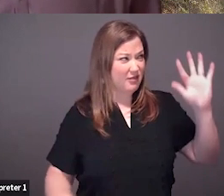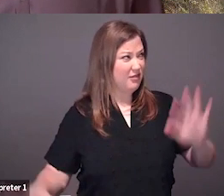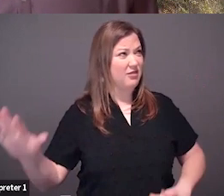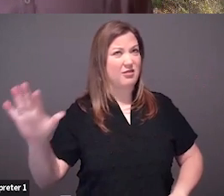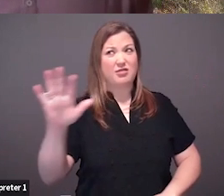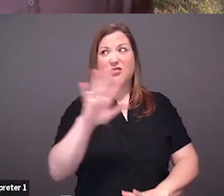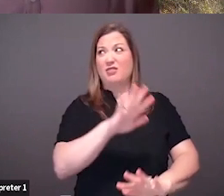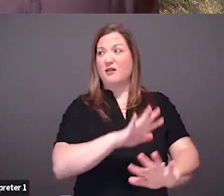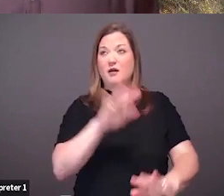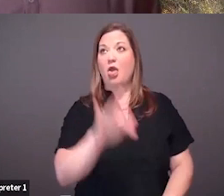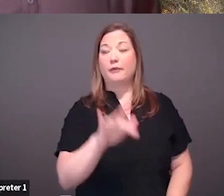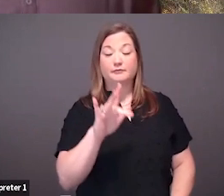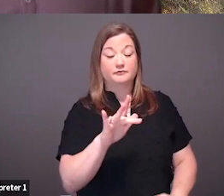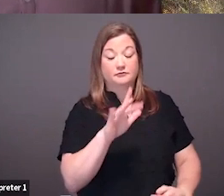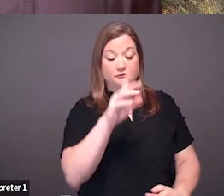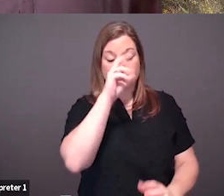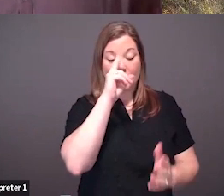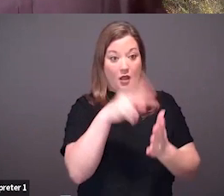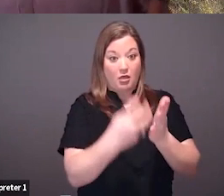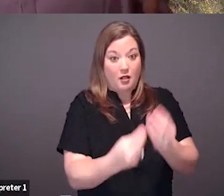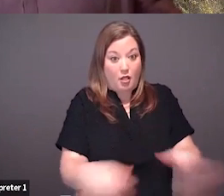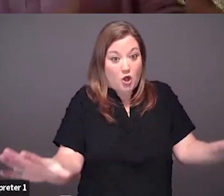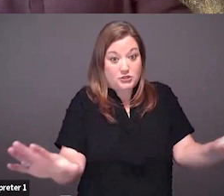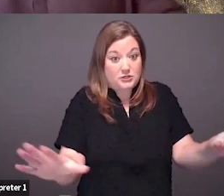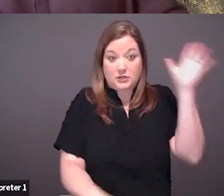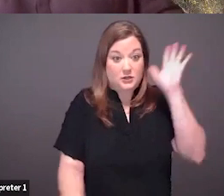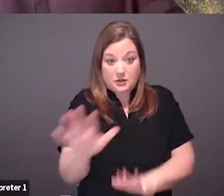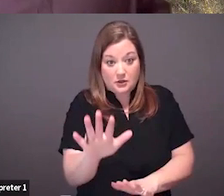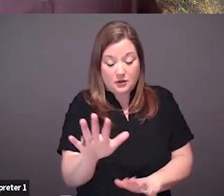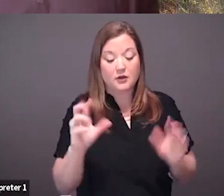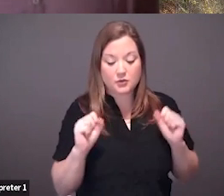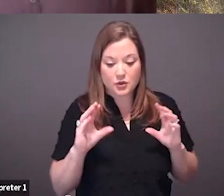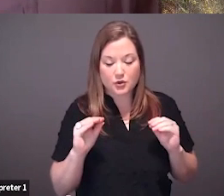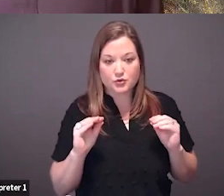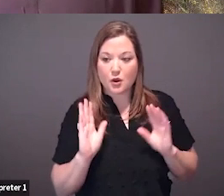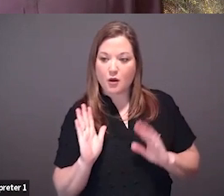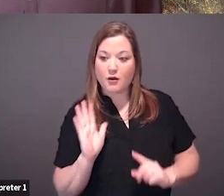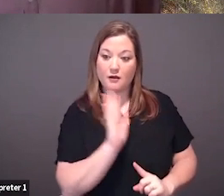You hit the form and you got lost. Putting that in front of people and, here, try this,